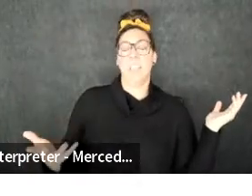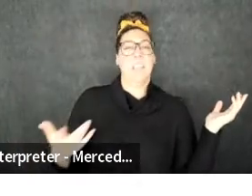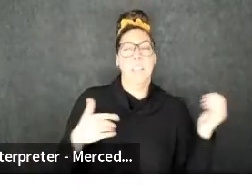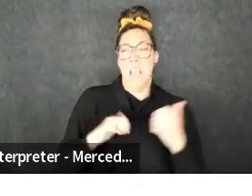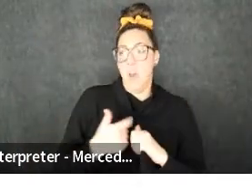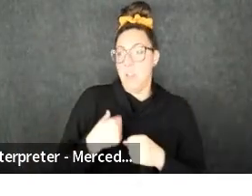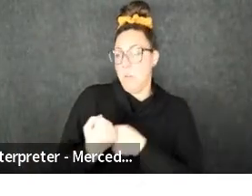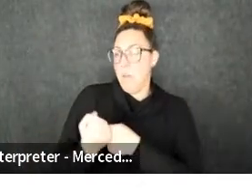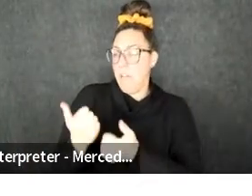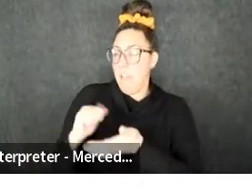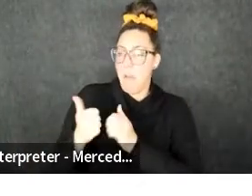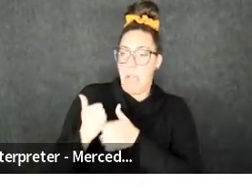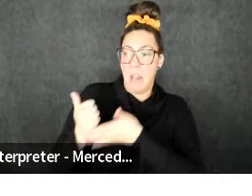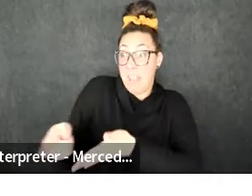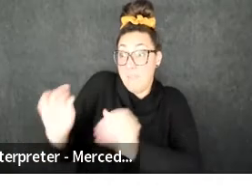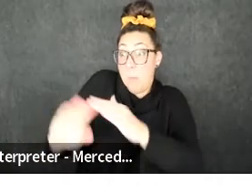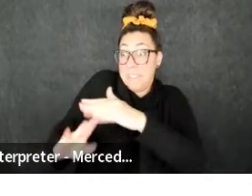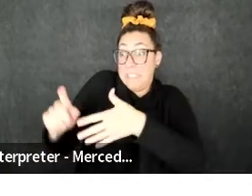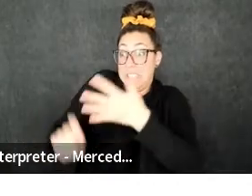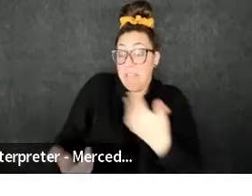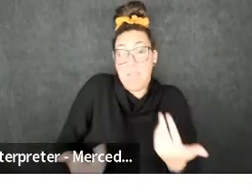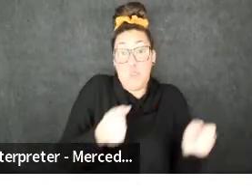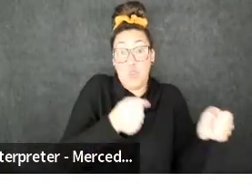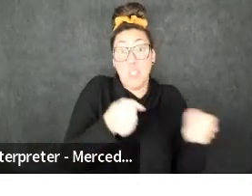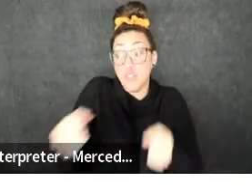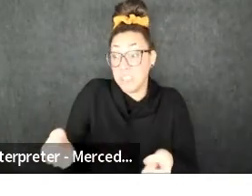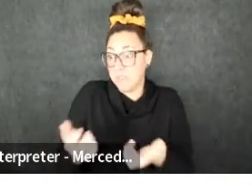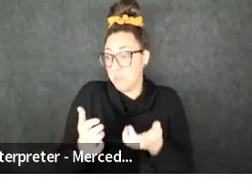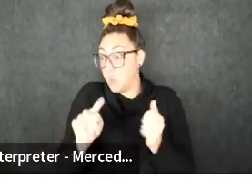those kind of strategies or tools for faculty to